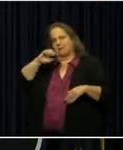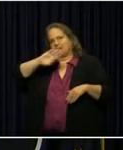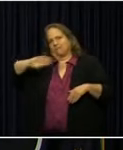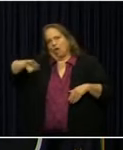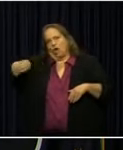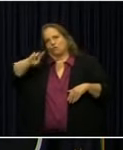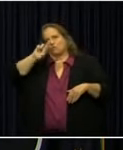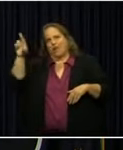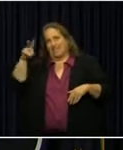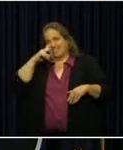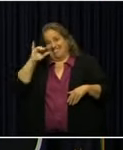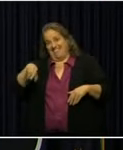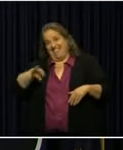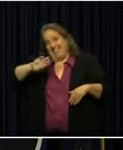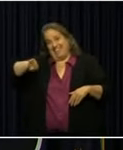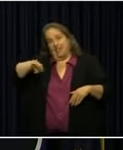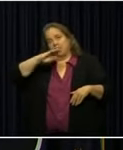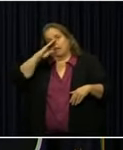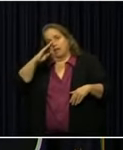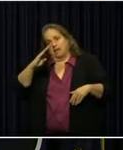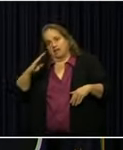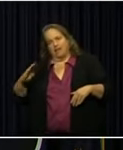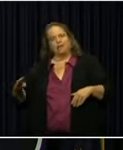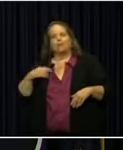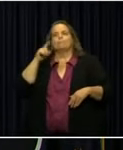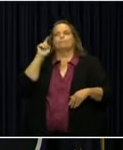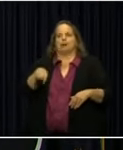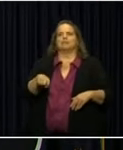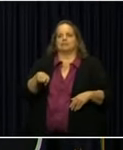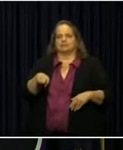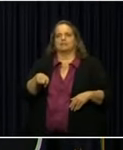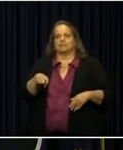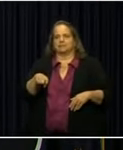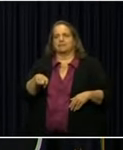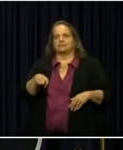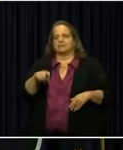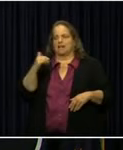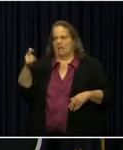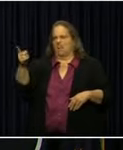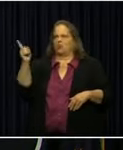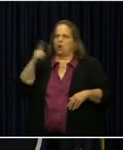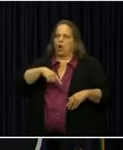THOSE NEEDS. SO NUMBER ONE, AGAIN THIS IS FROM THE WHITE HOUSE, 14 DAYS